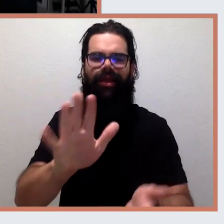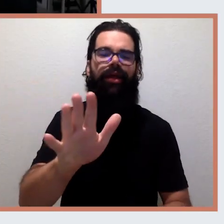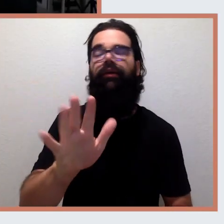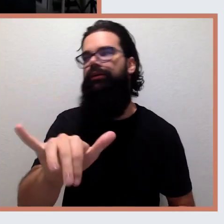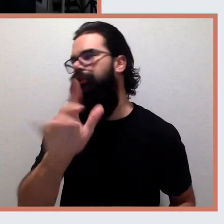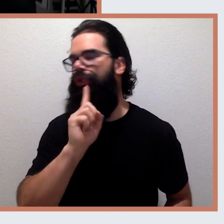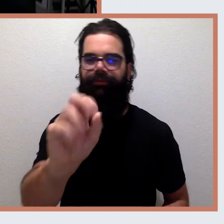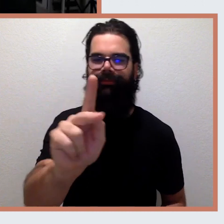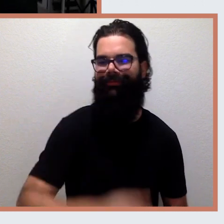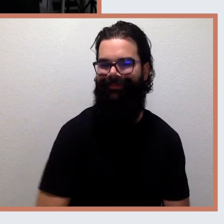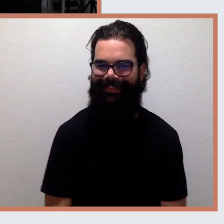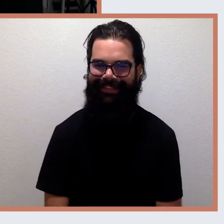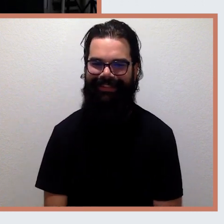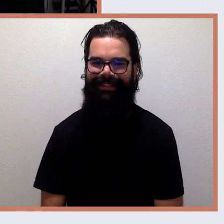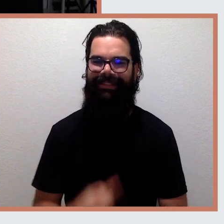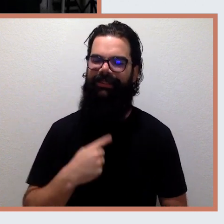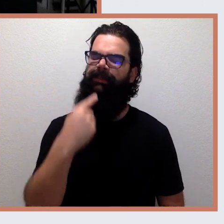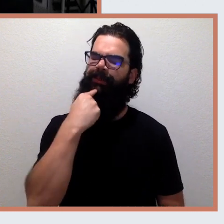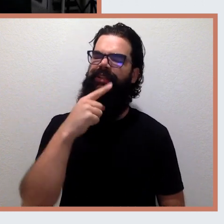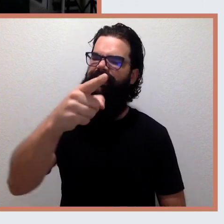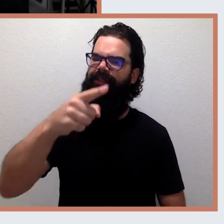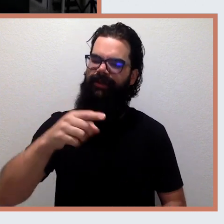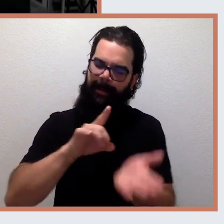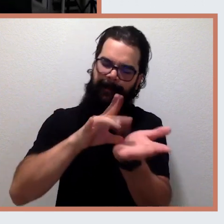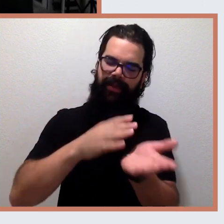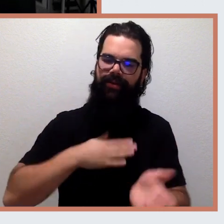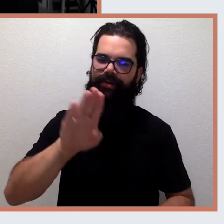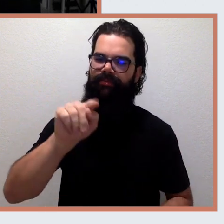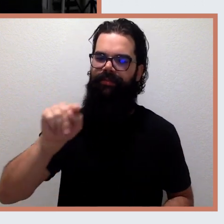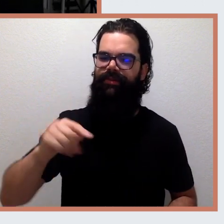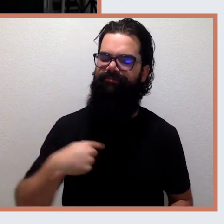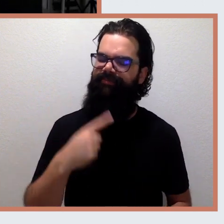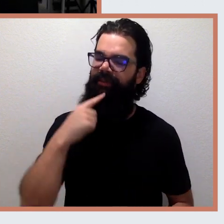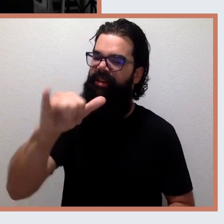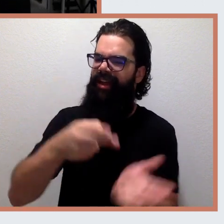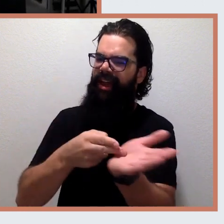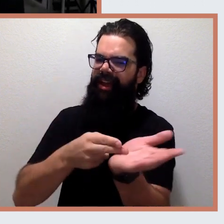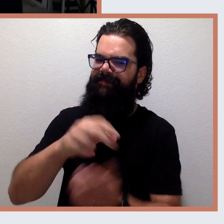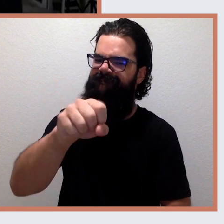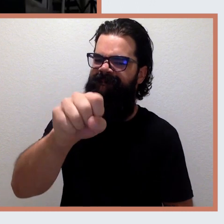That's true, yep. I just missed getting my butt kicked by you, that's all. That's the truth.